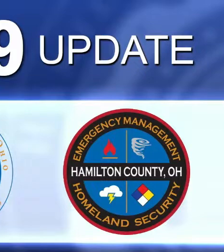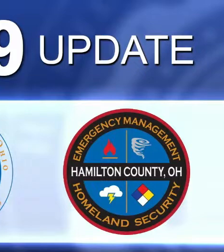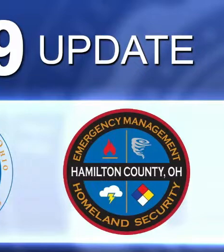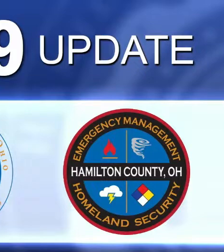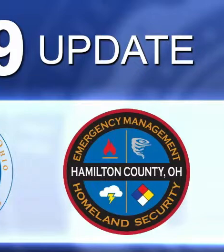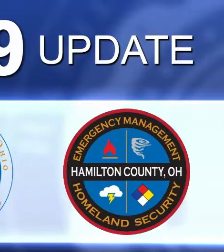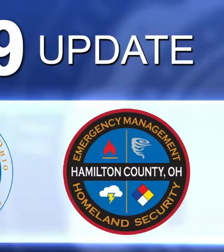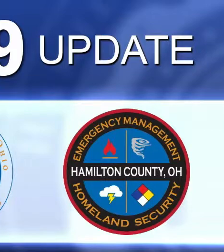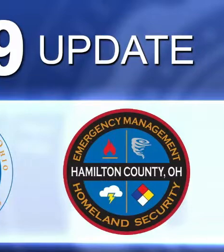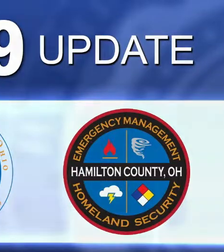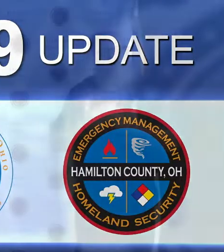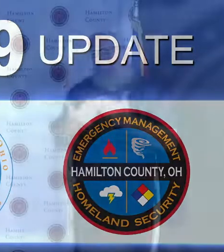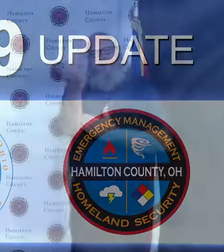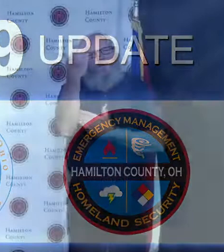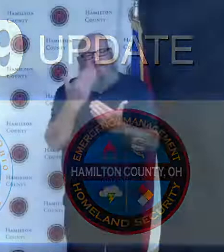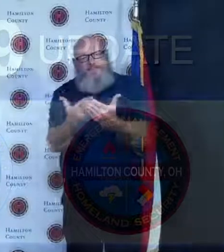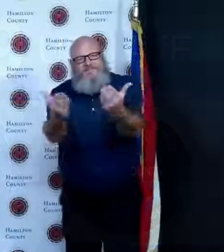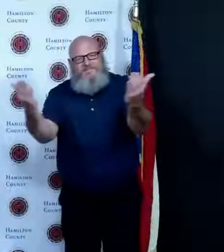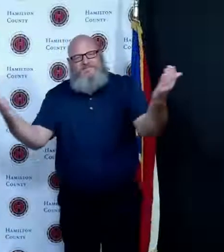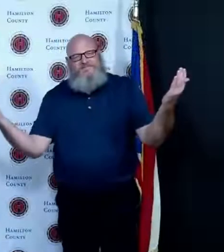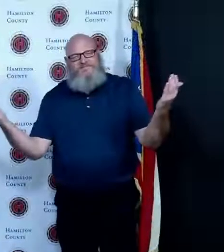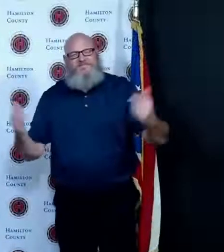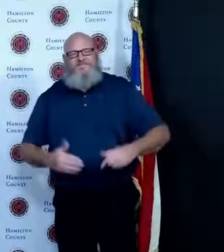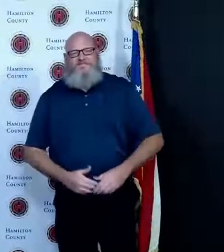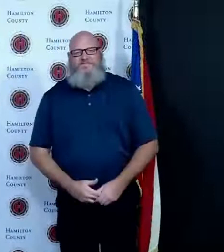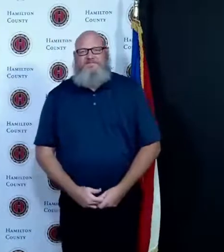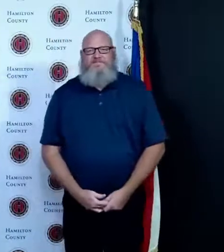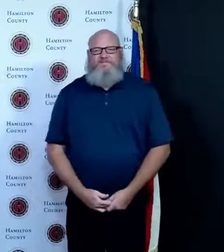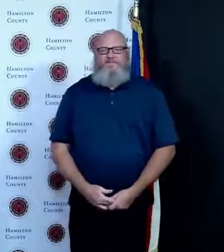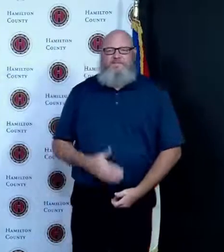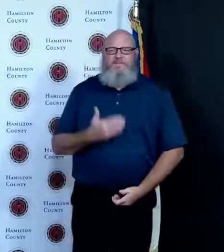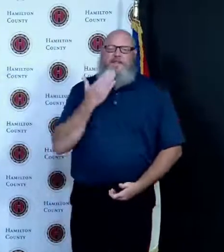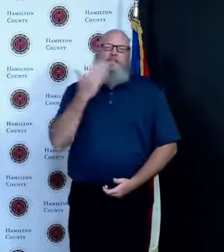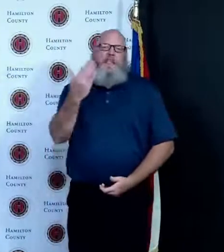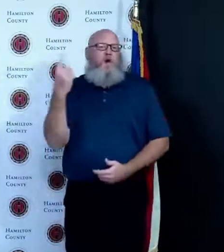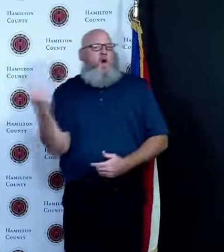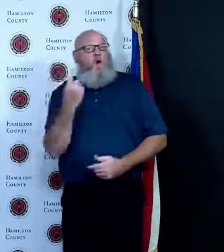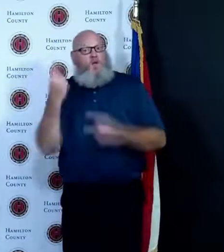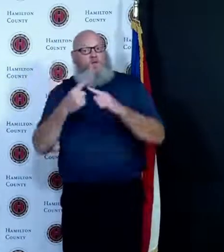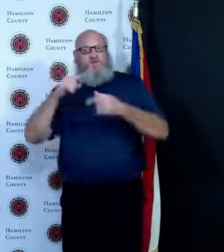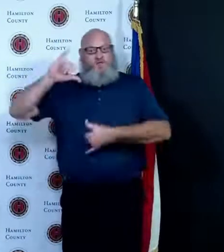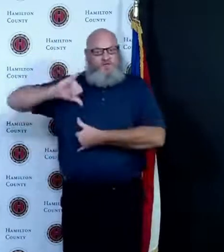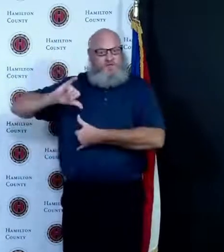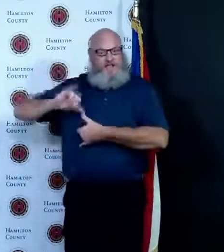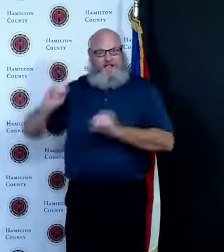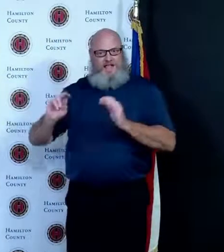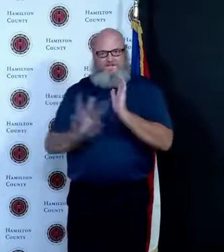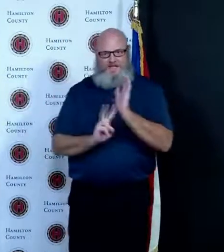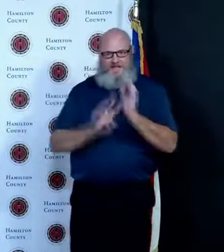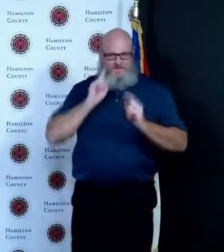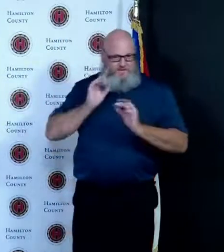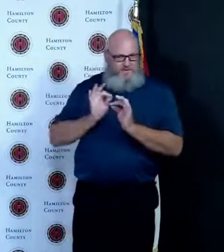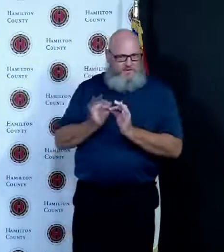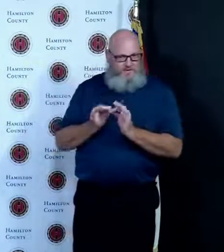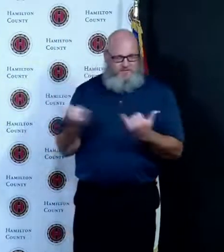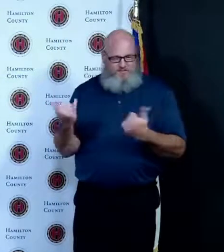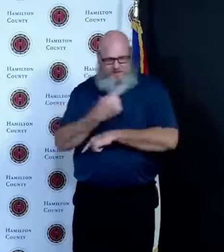good morning thanks as always to Jay and Vicky for interpreting this morning we're going to run through the numbers real quick